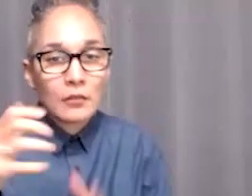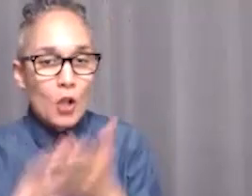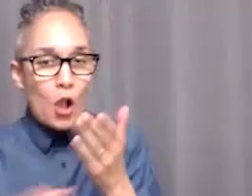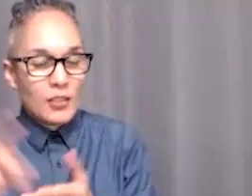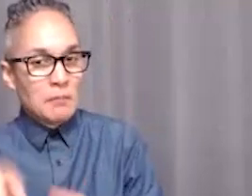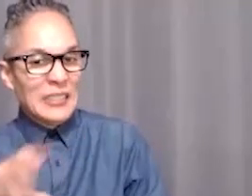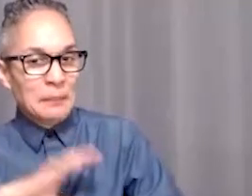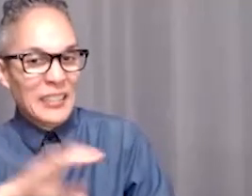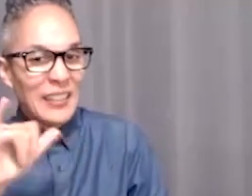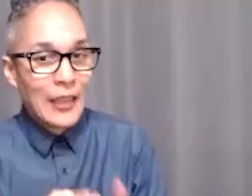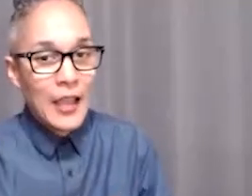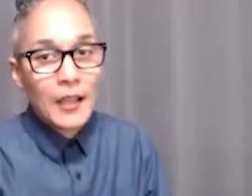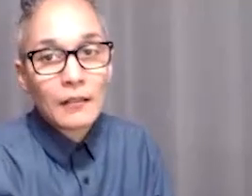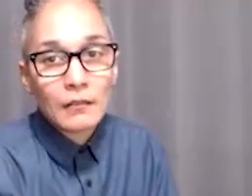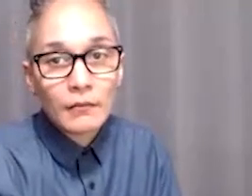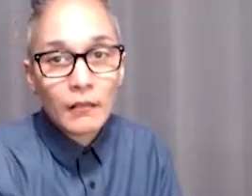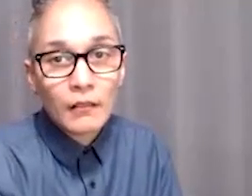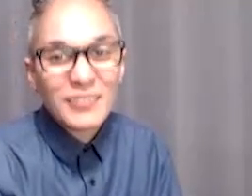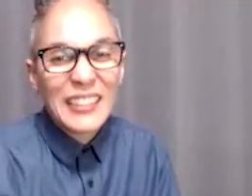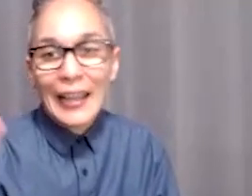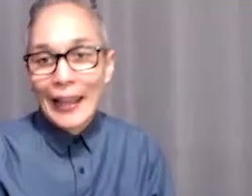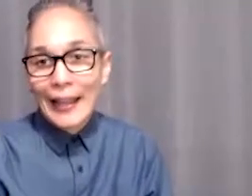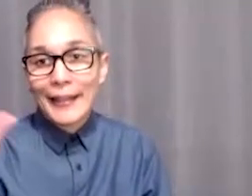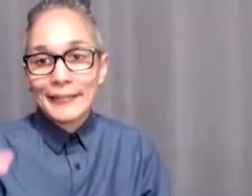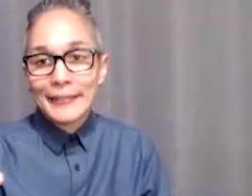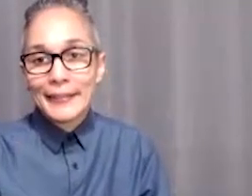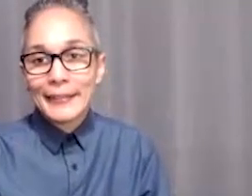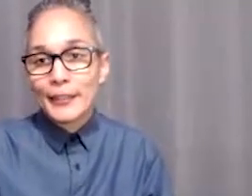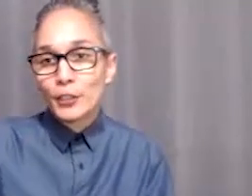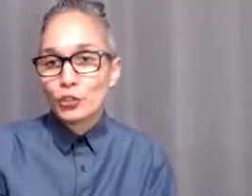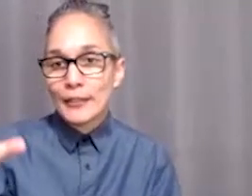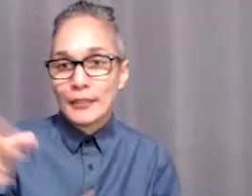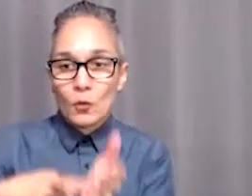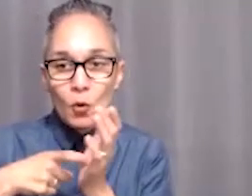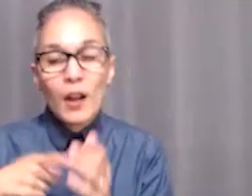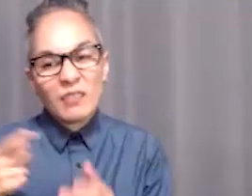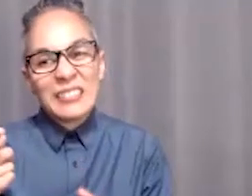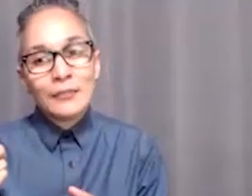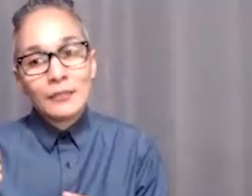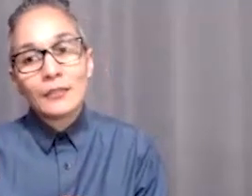the ACCJC requirements in order to be an accredited college.